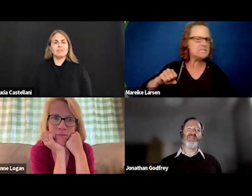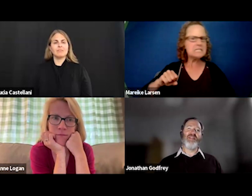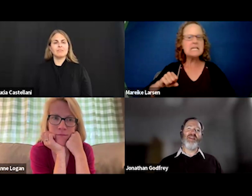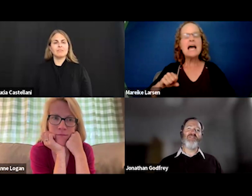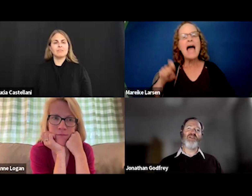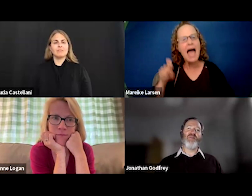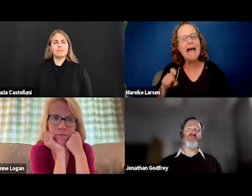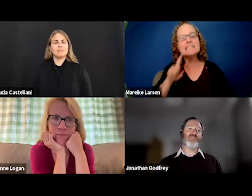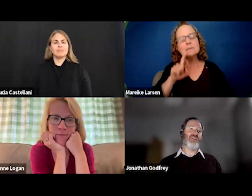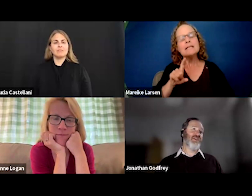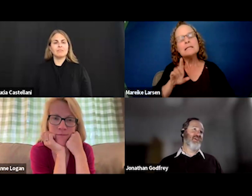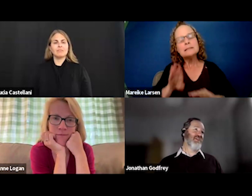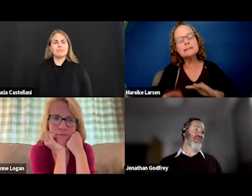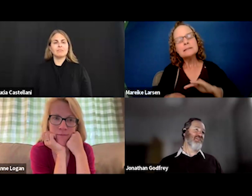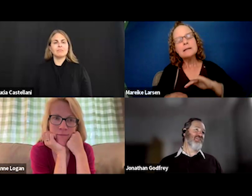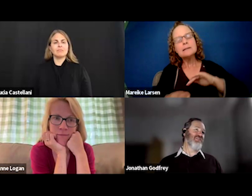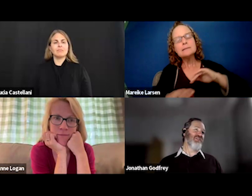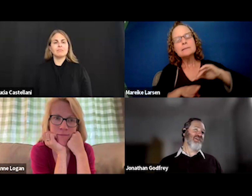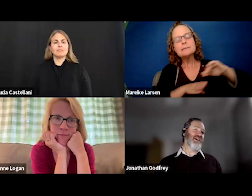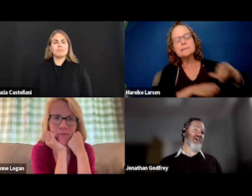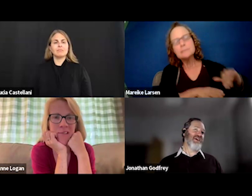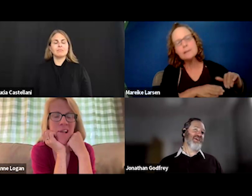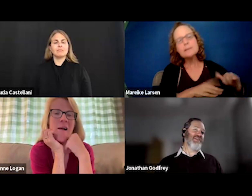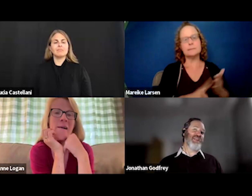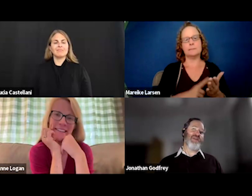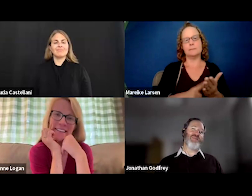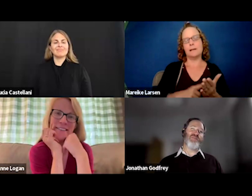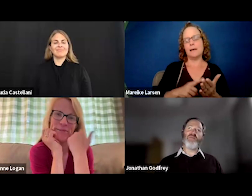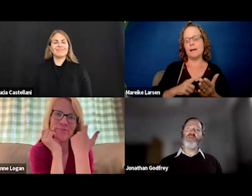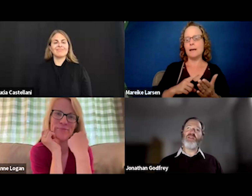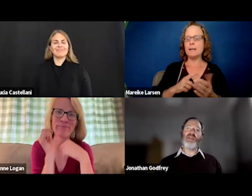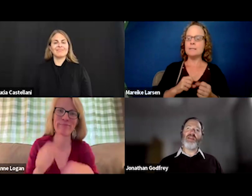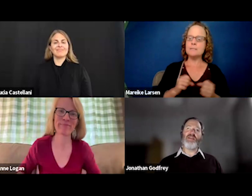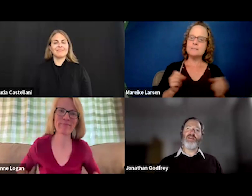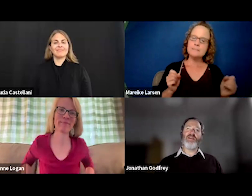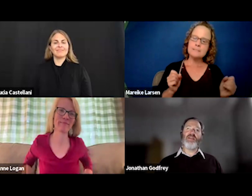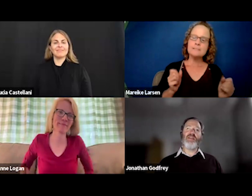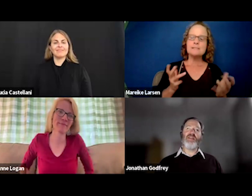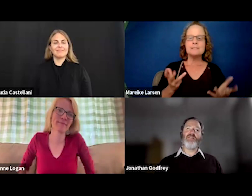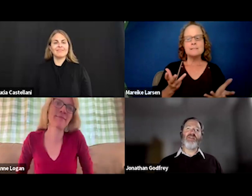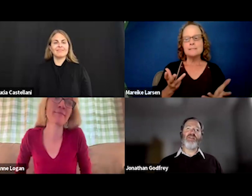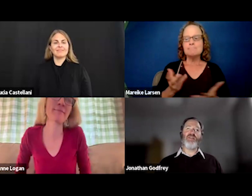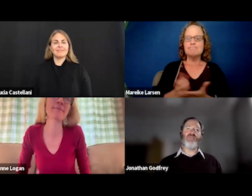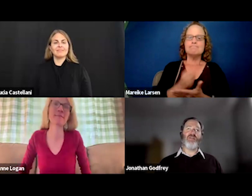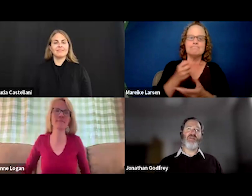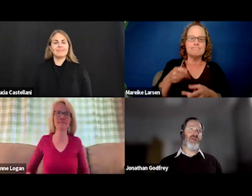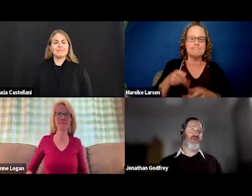at times in the name of networking, connecting, et cetera.